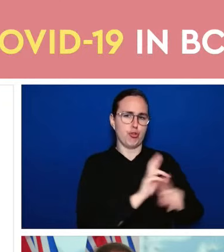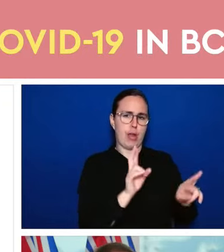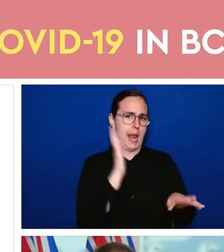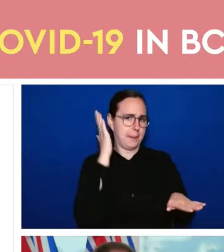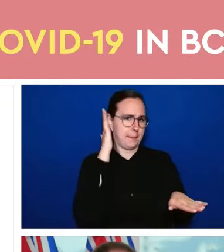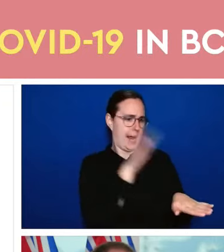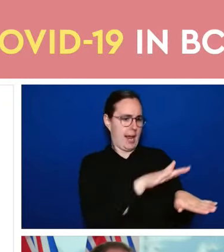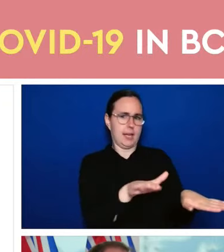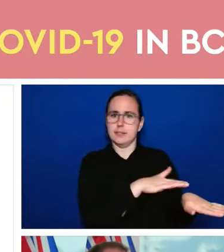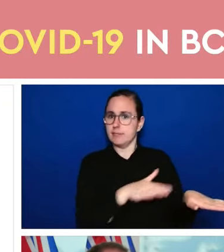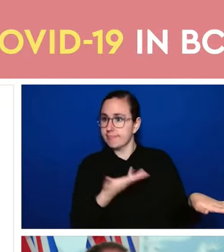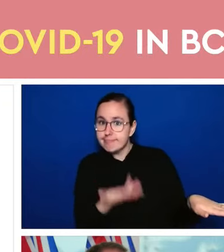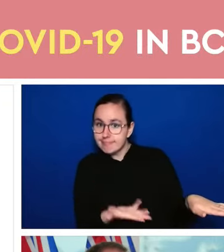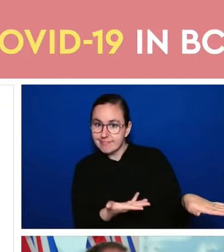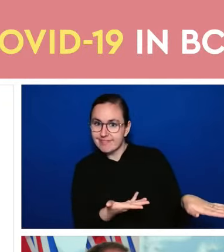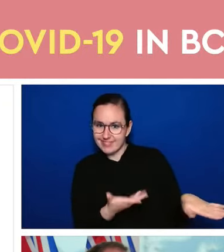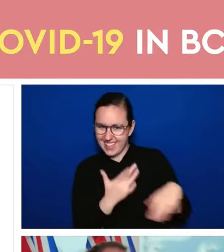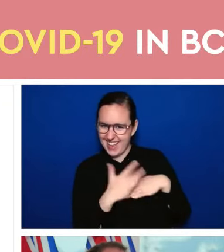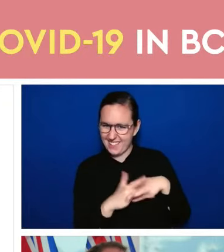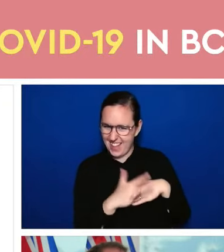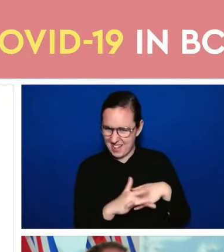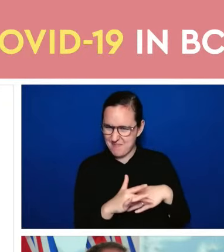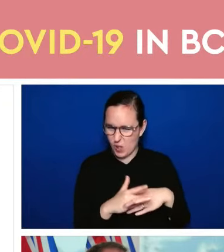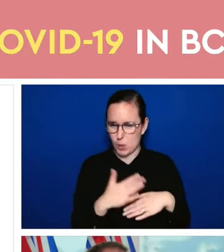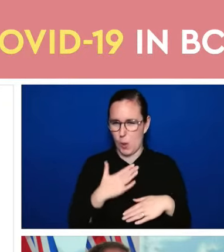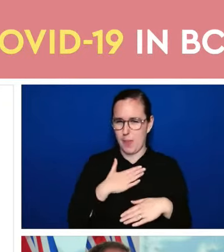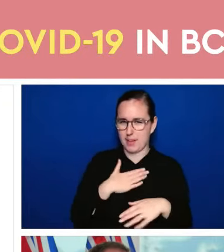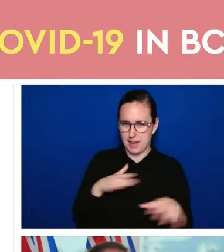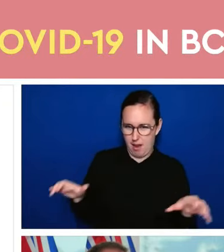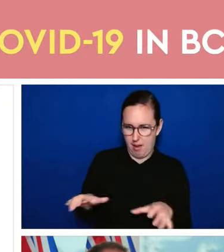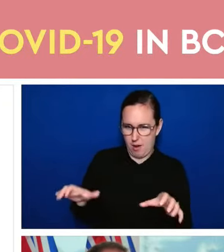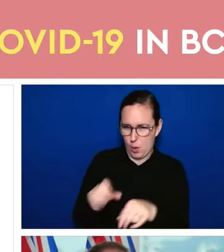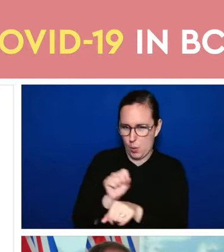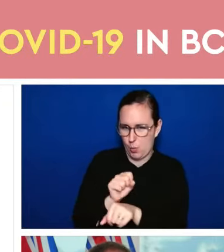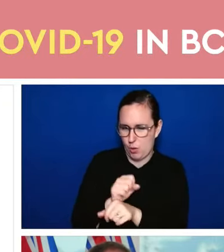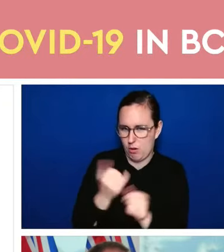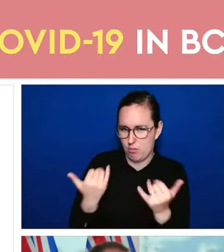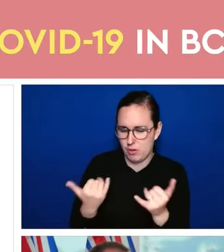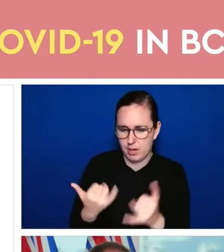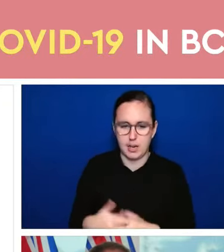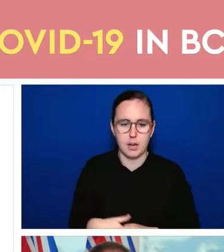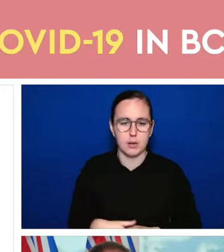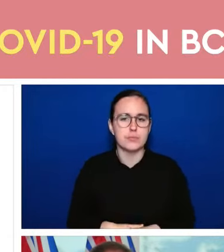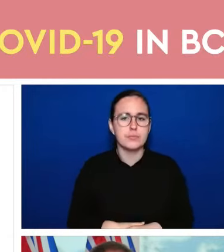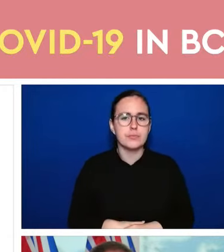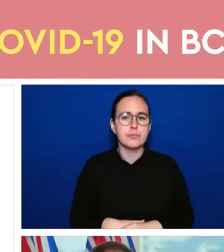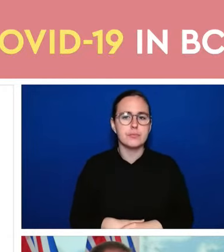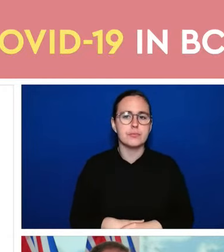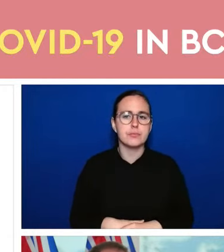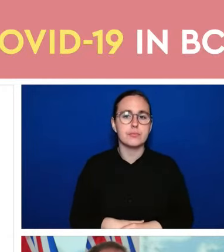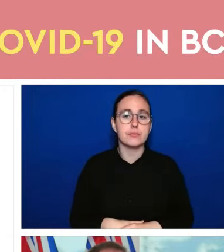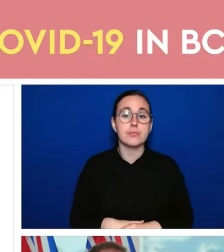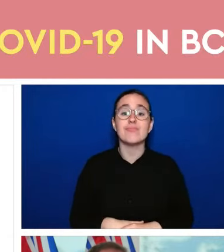ways in different places. Well no that the you visited care homes been refurbished and that